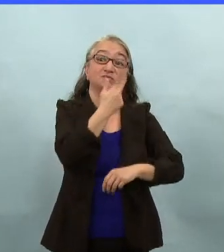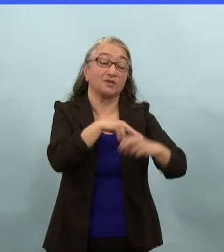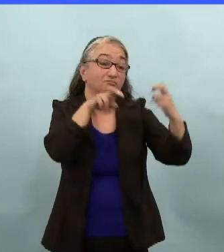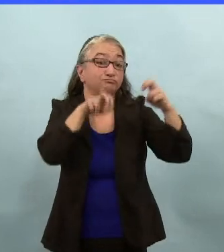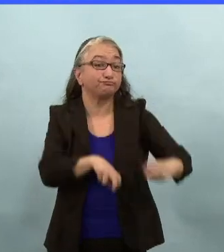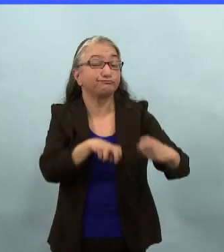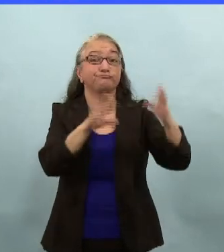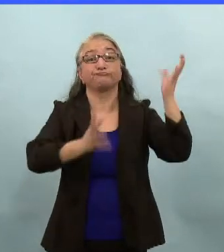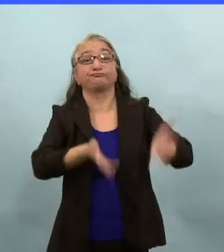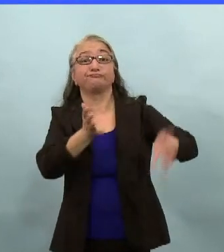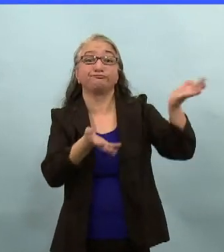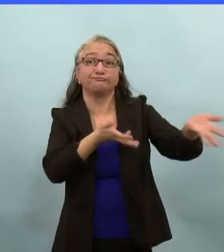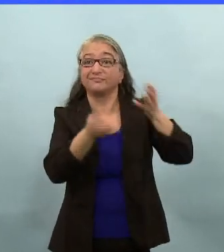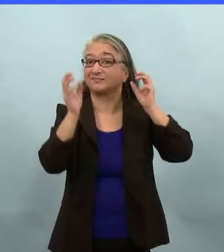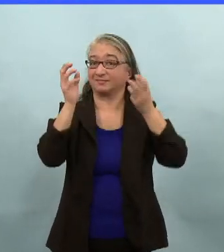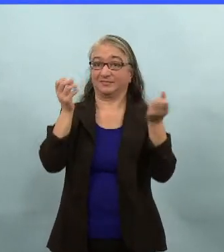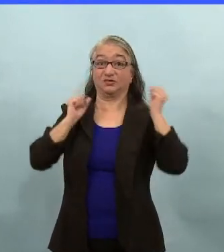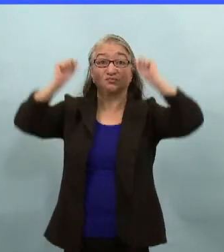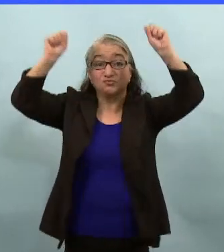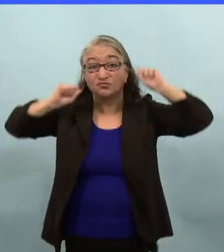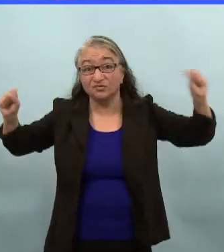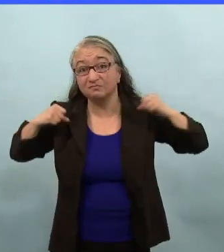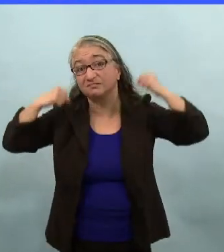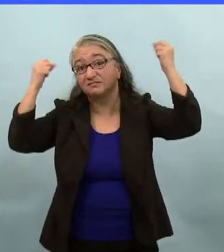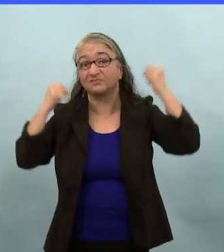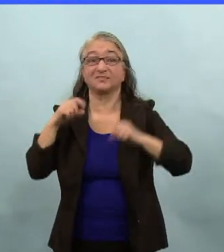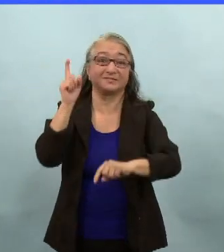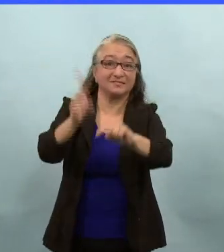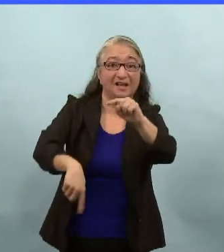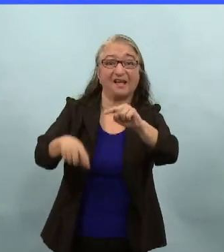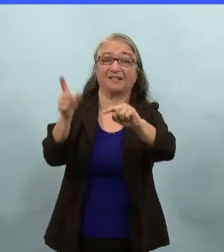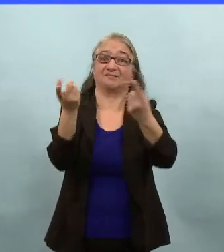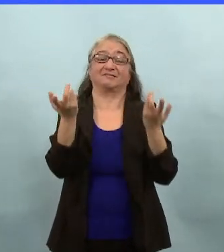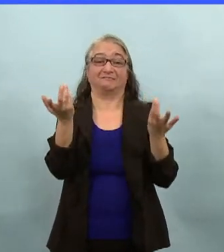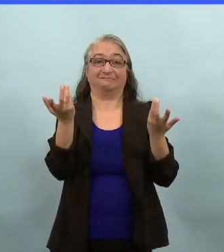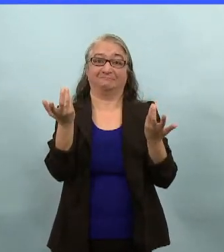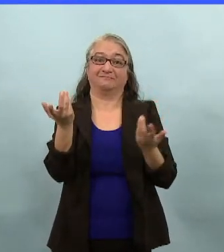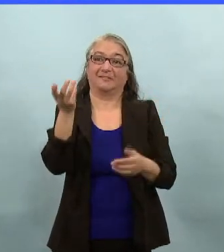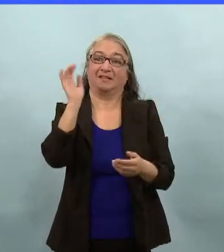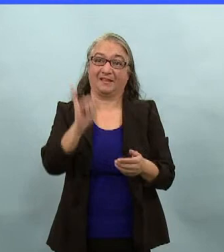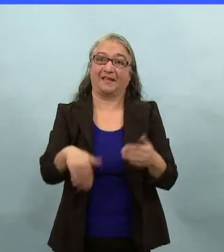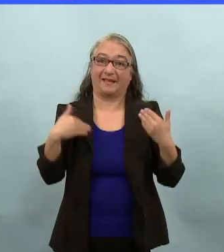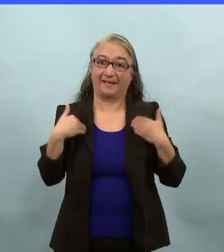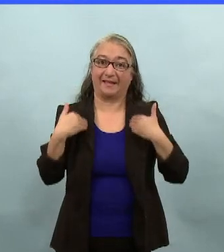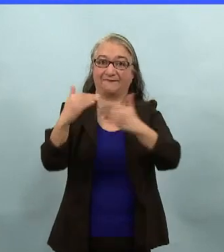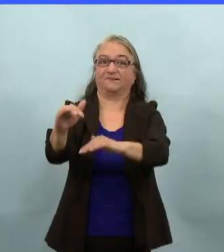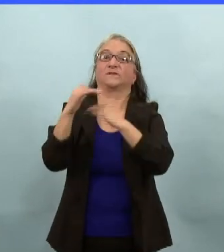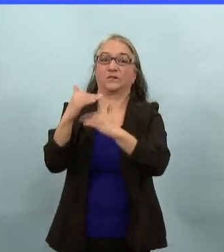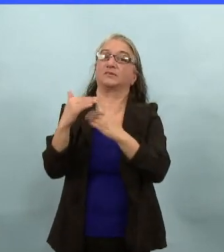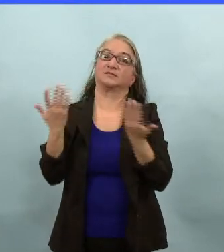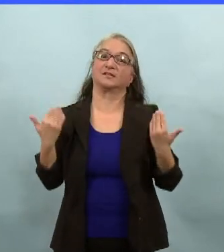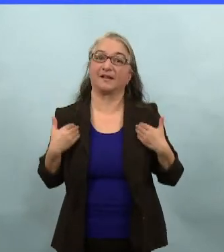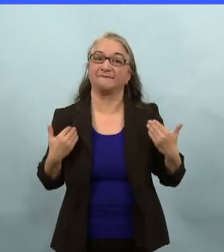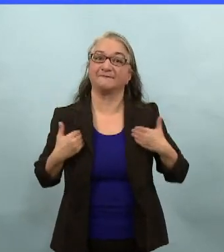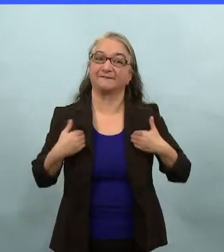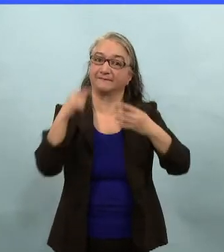don't get the impression that we don't we do and and we need to also create that flexibility within